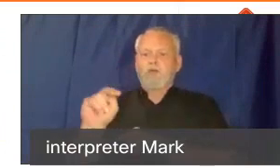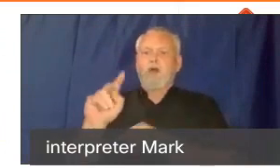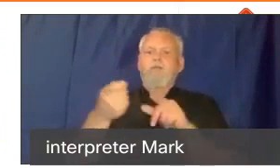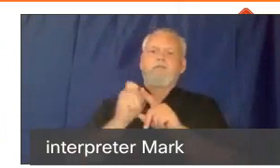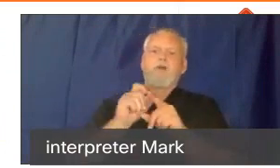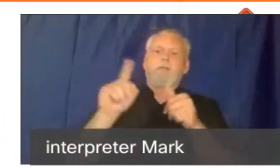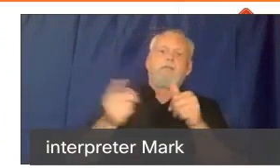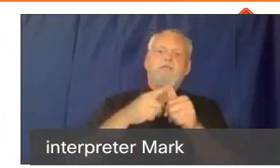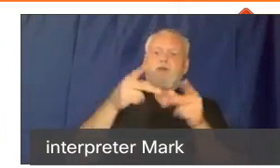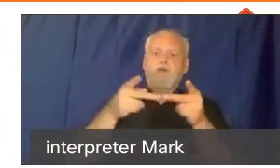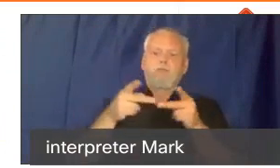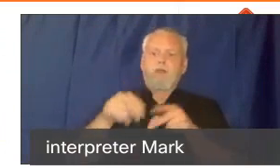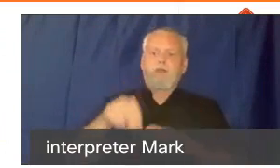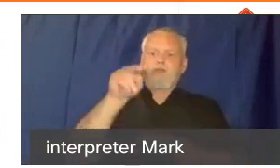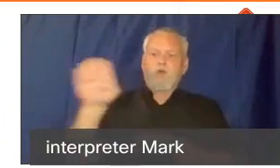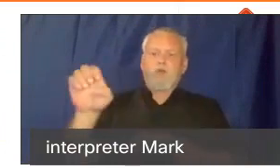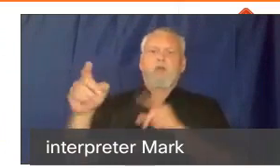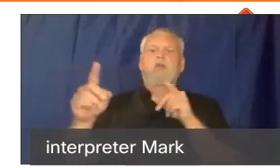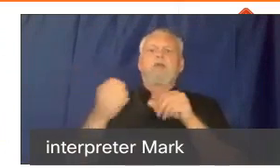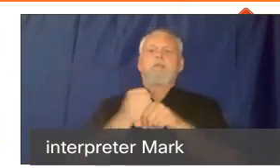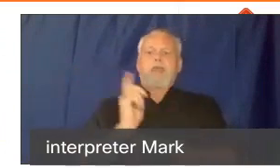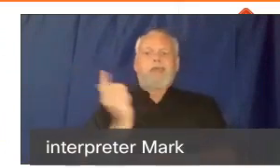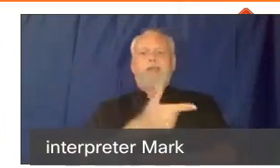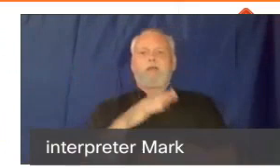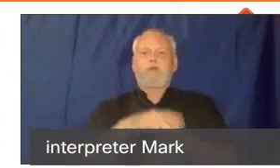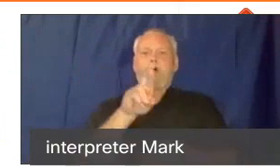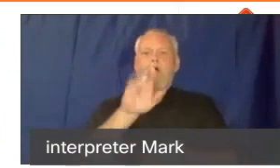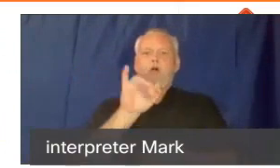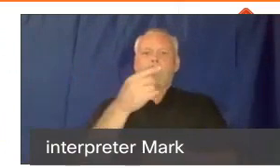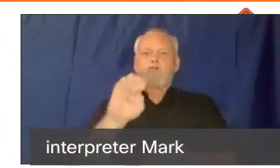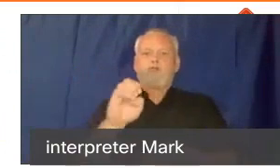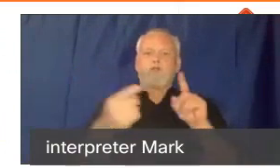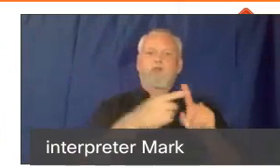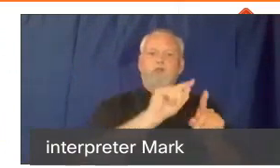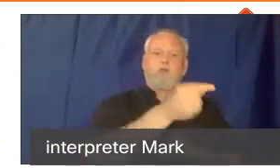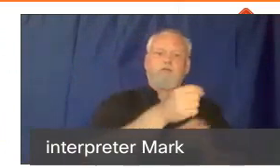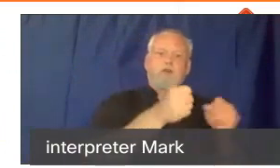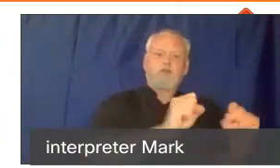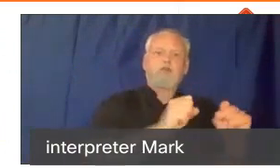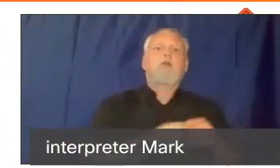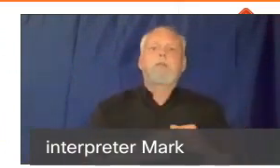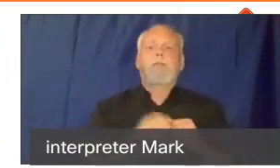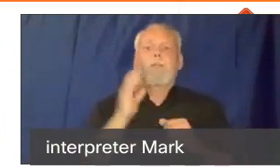Northeast and making left and railroad all the way down to 1st street, which is what would be like, on.